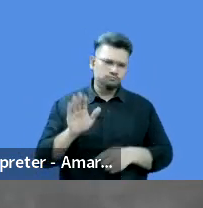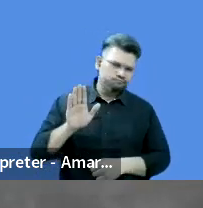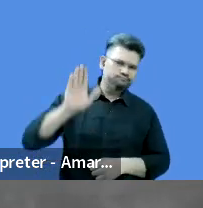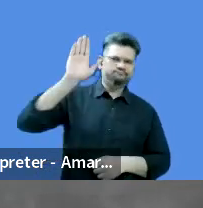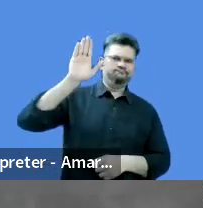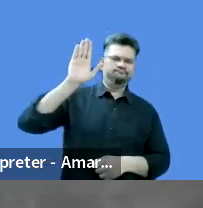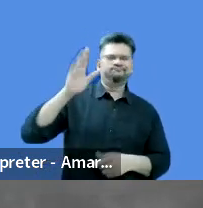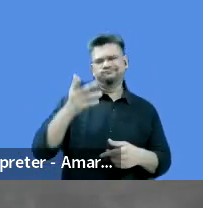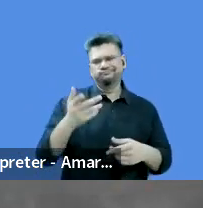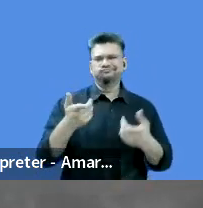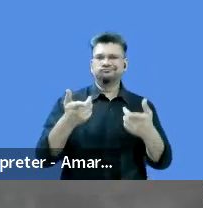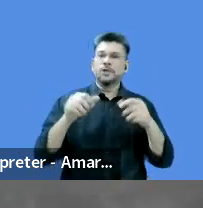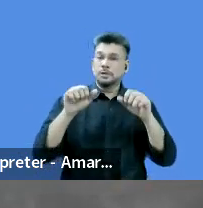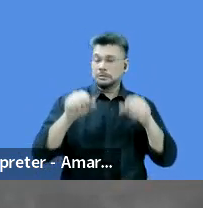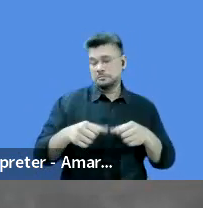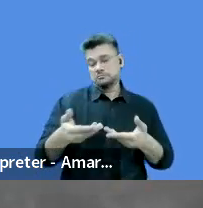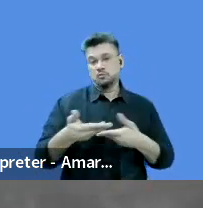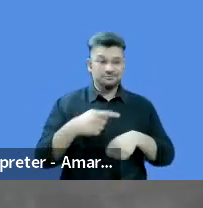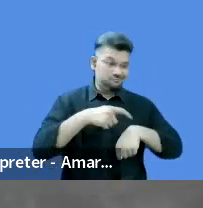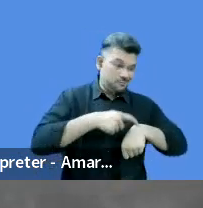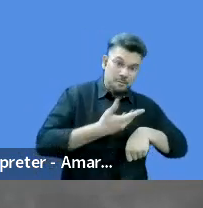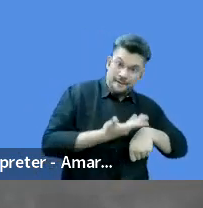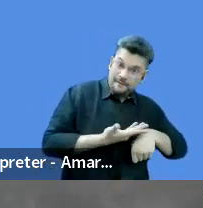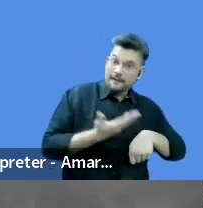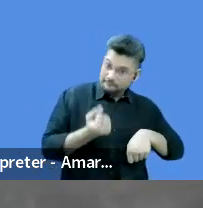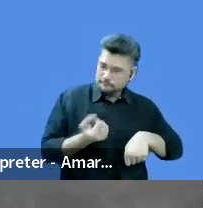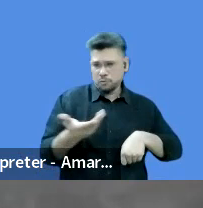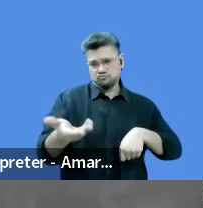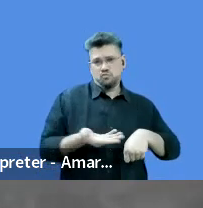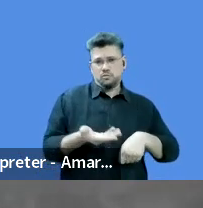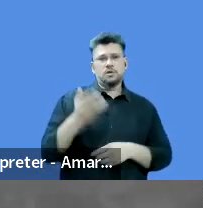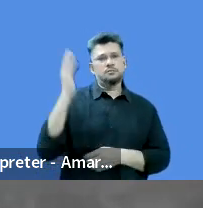the floor also, feel free to raise that in your chat so we can see if